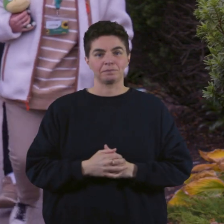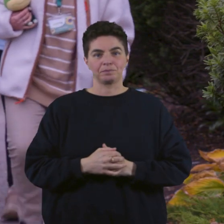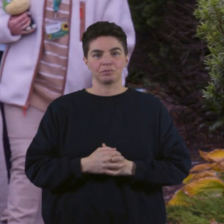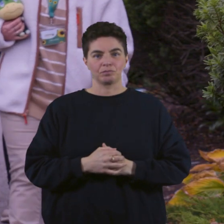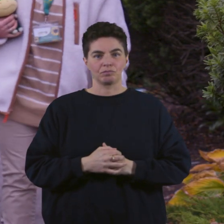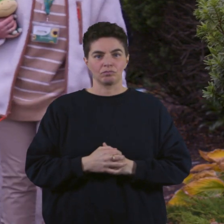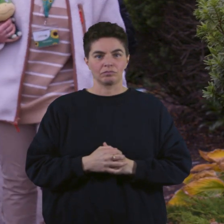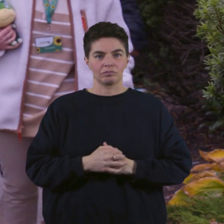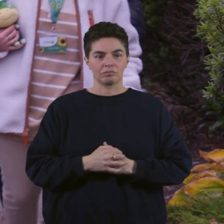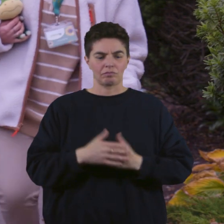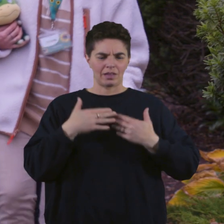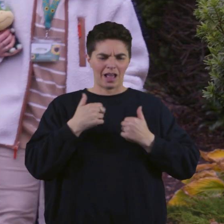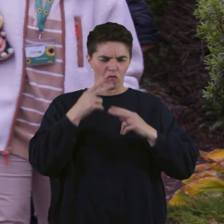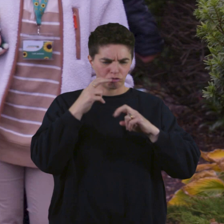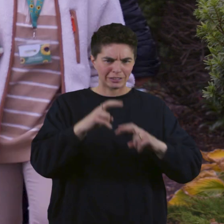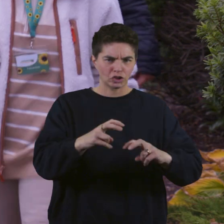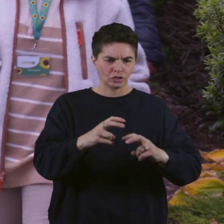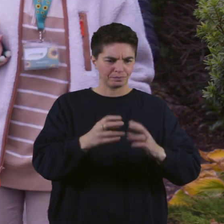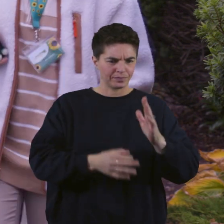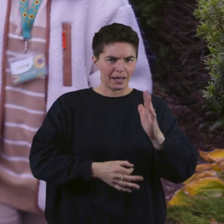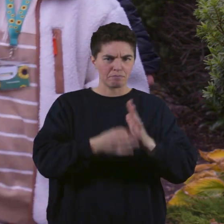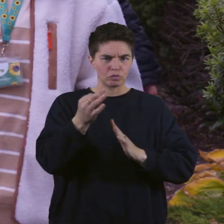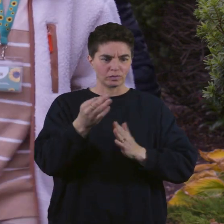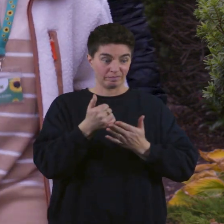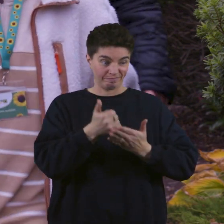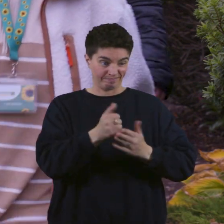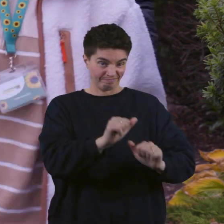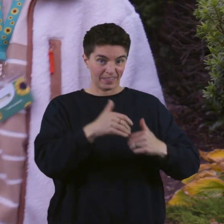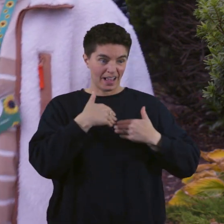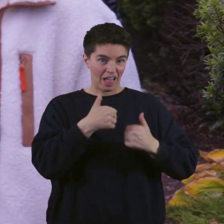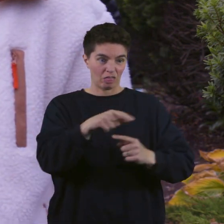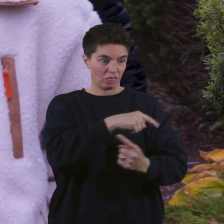It improves the health of our communities.